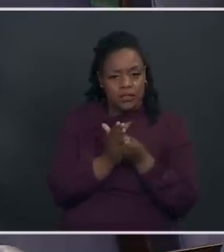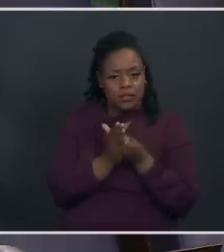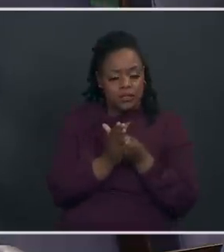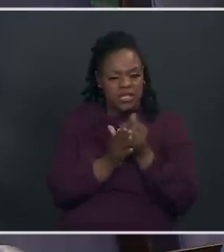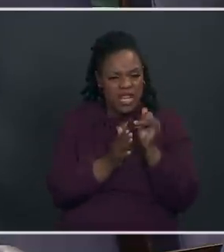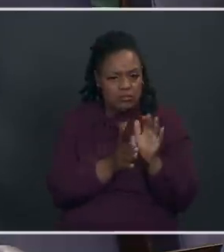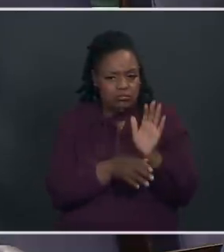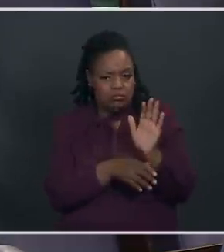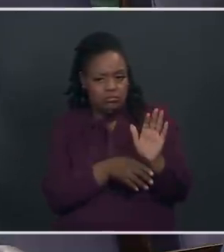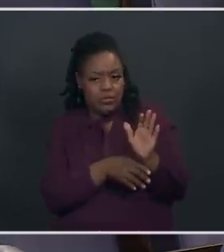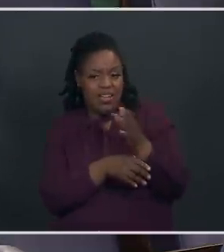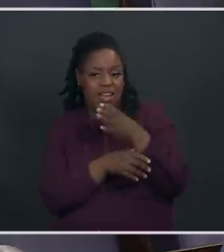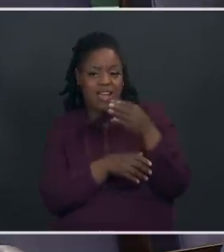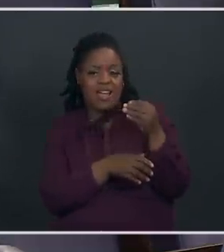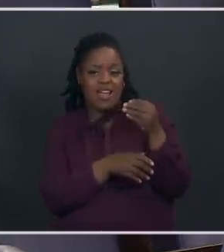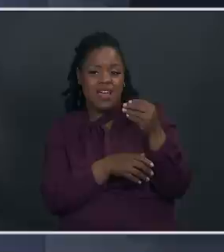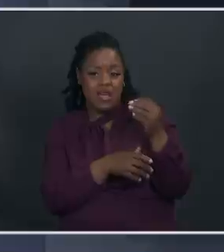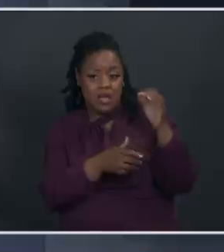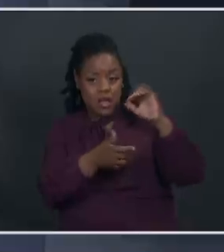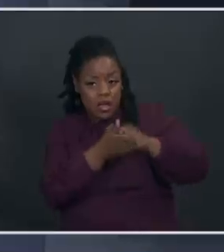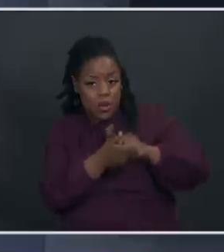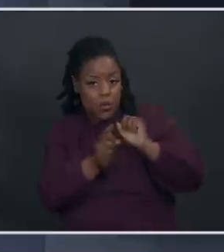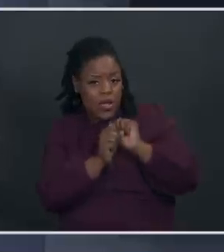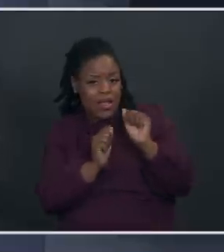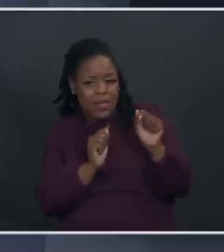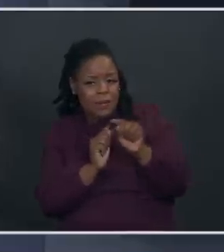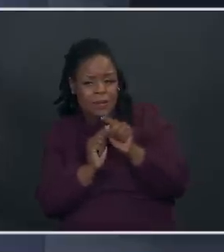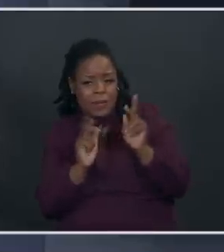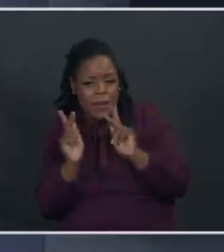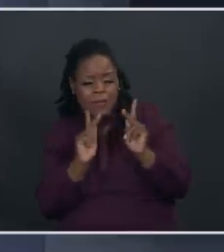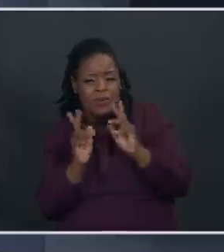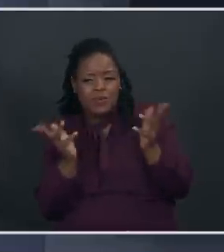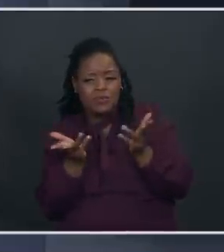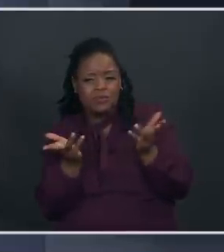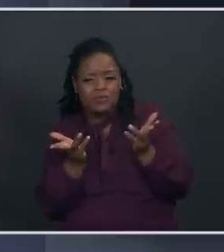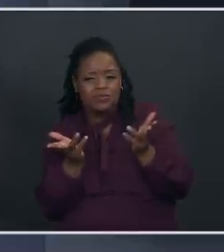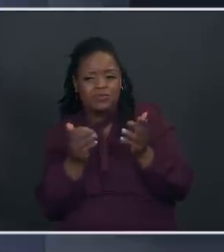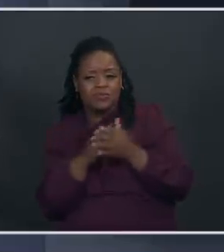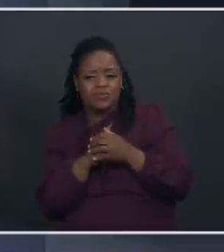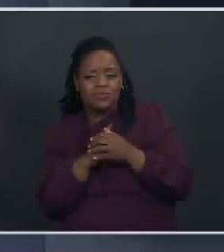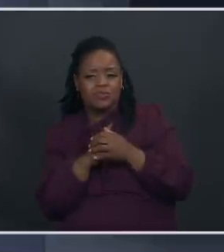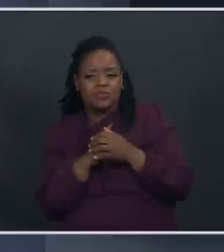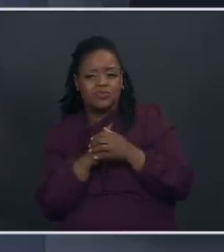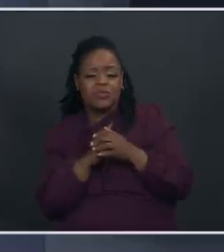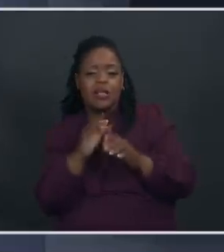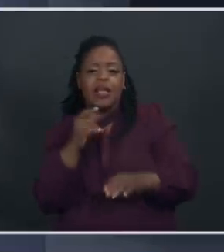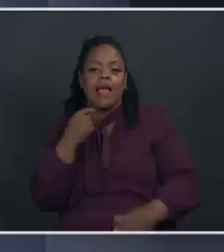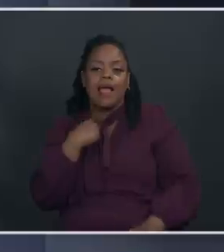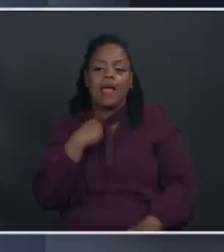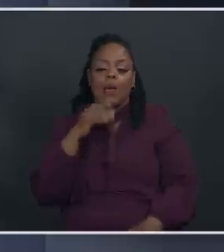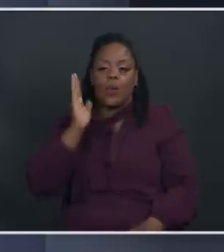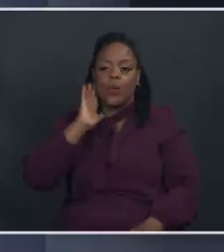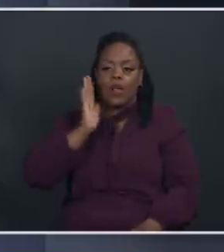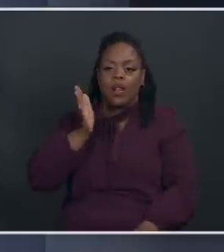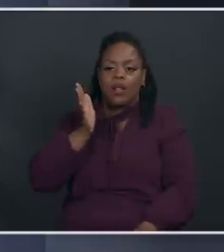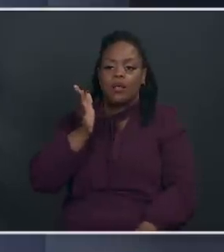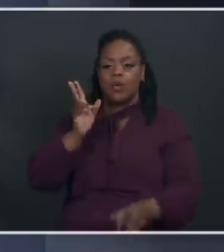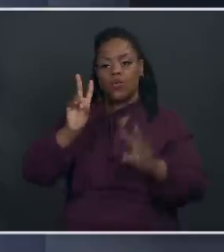and regulators to address climate change? Ms. Psaki: Well, I'm going to use a reference that my friend and colleague, Ambassador Susan Rice, used yesterday, which is: